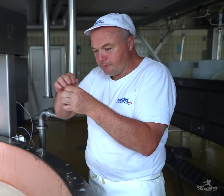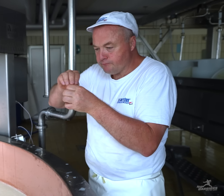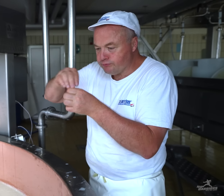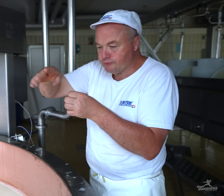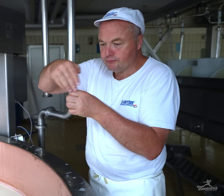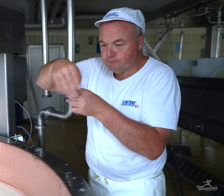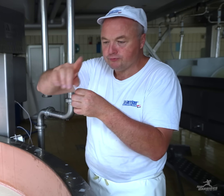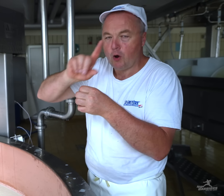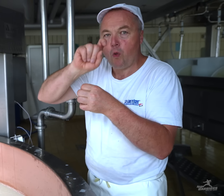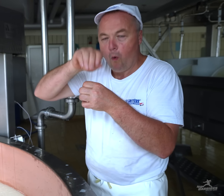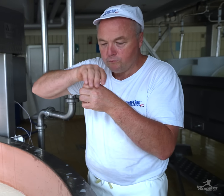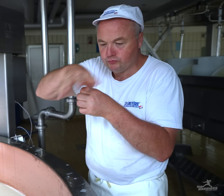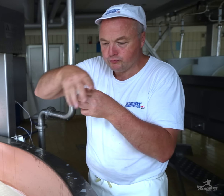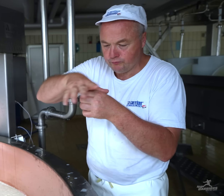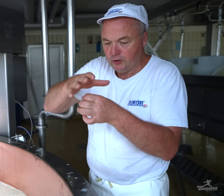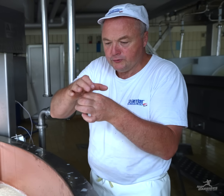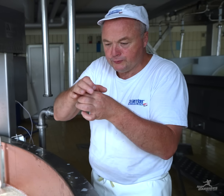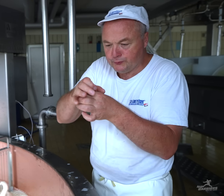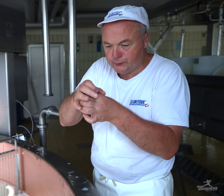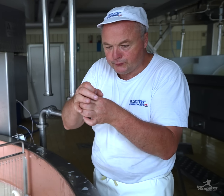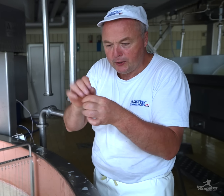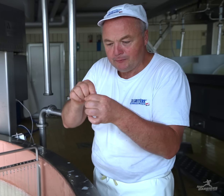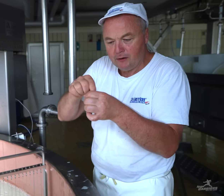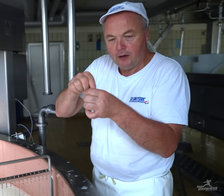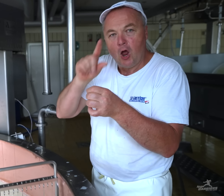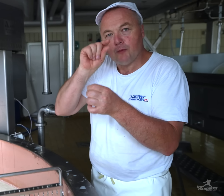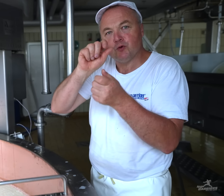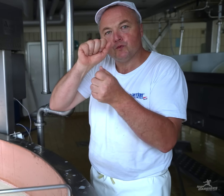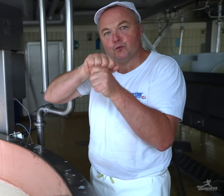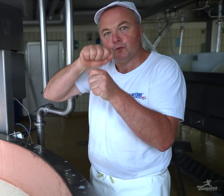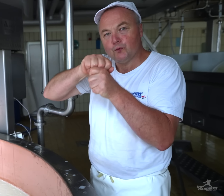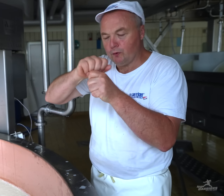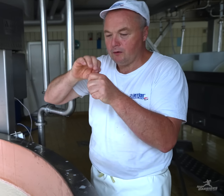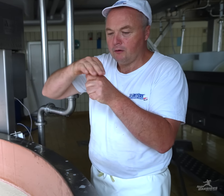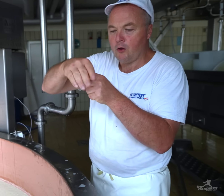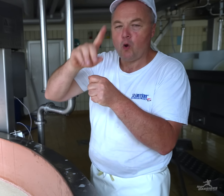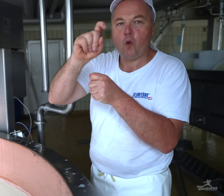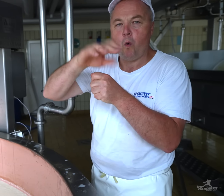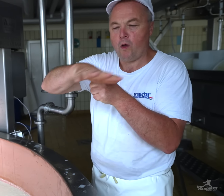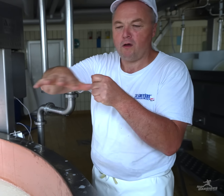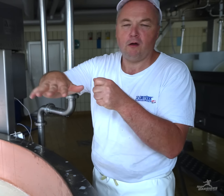milk will get separated and we can discard that easier.